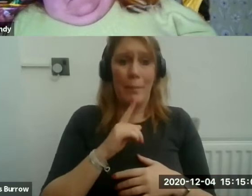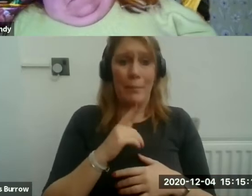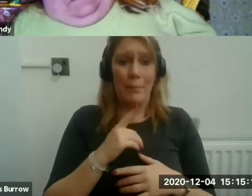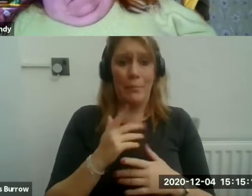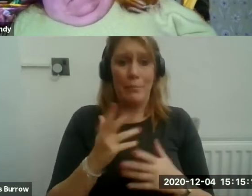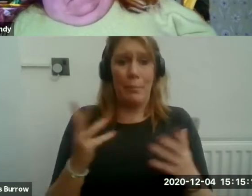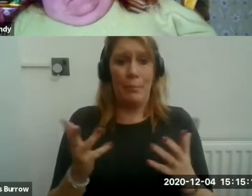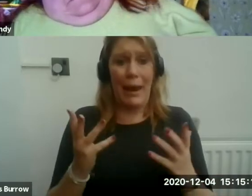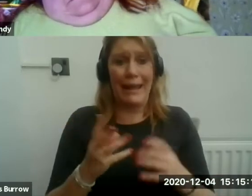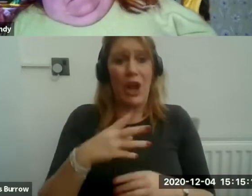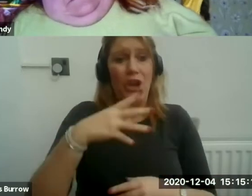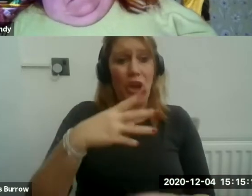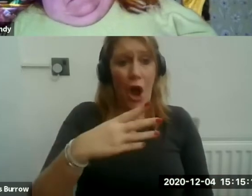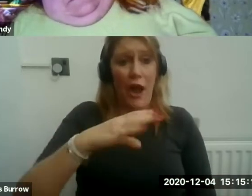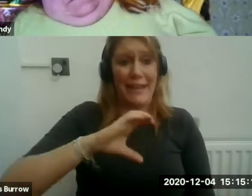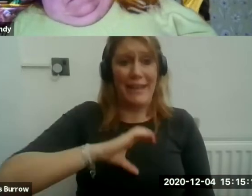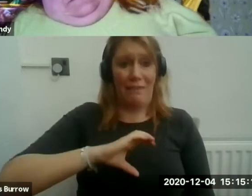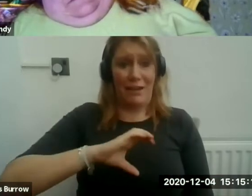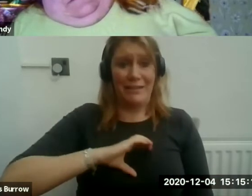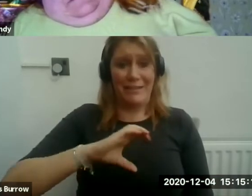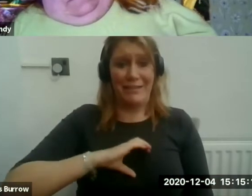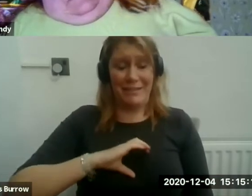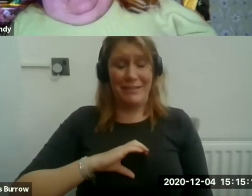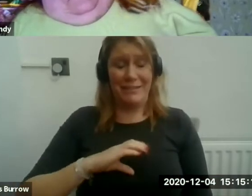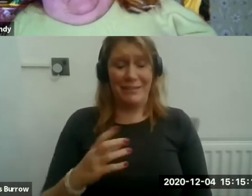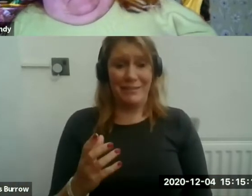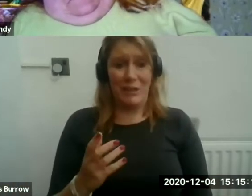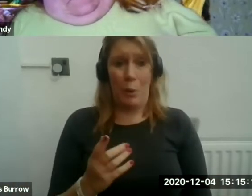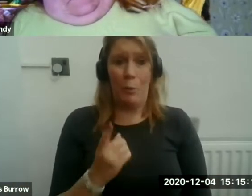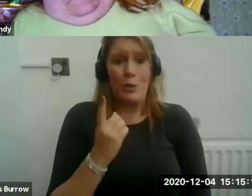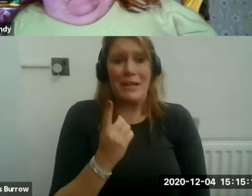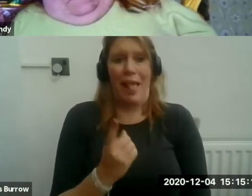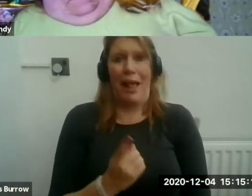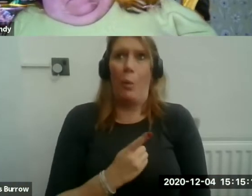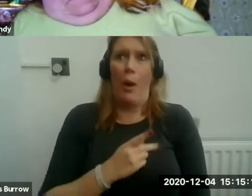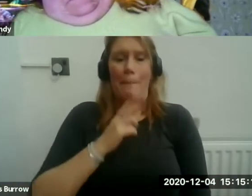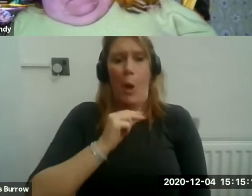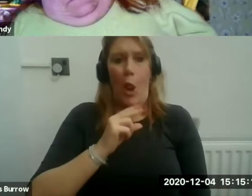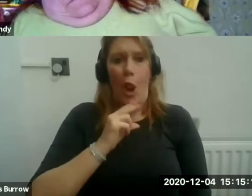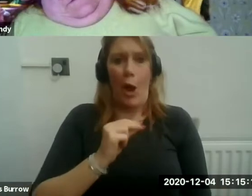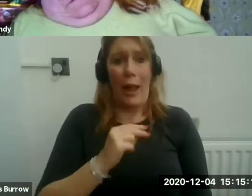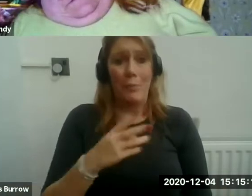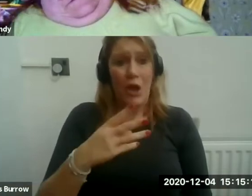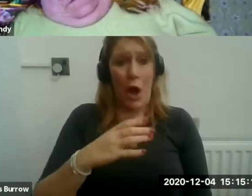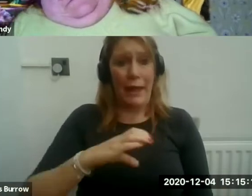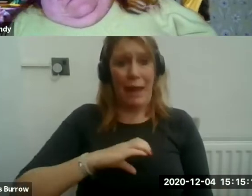of history. And on I tend to write in